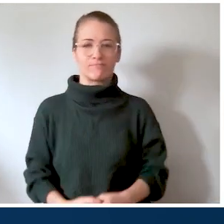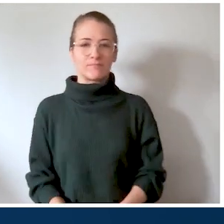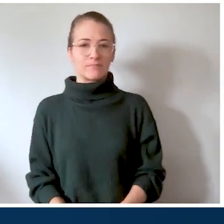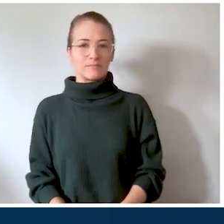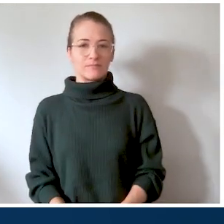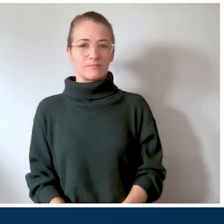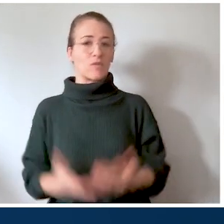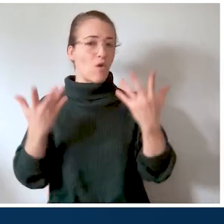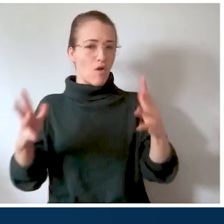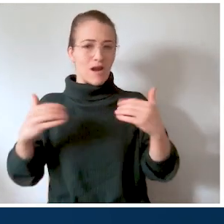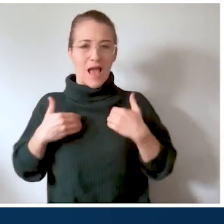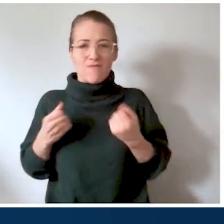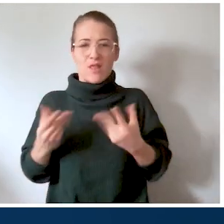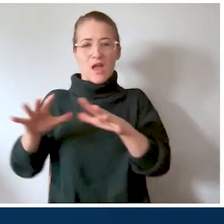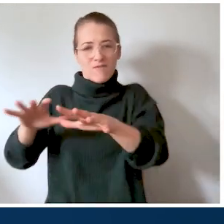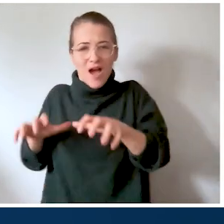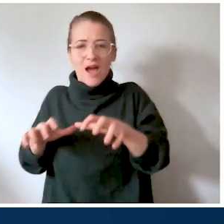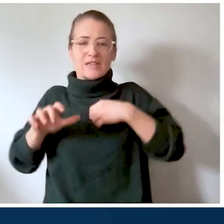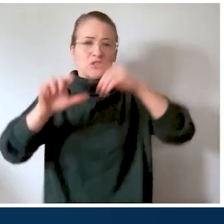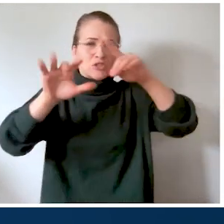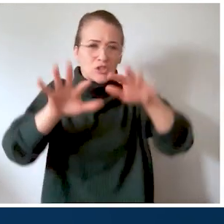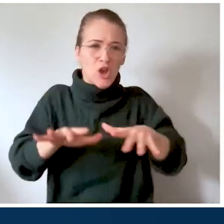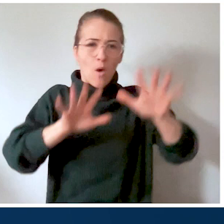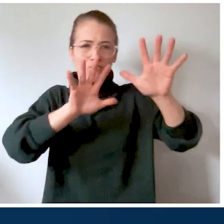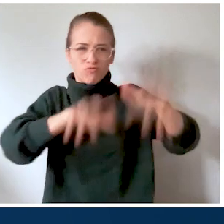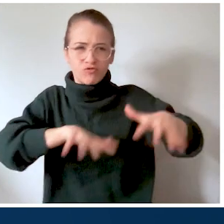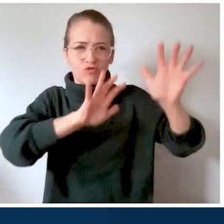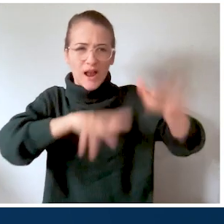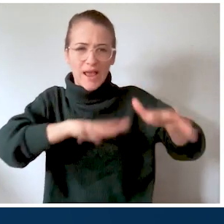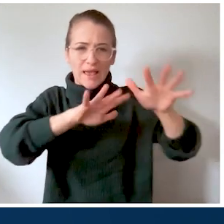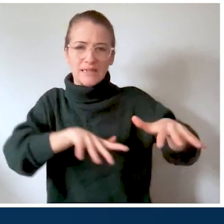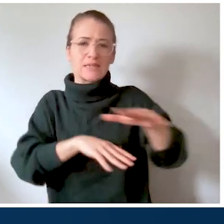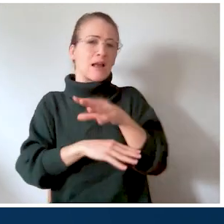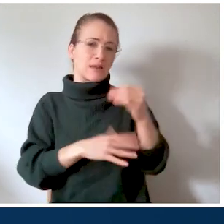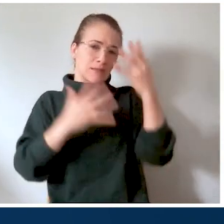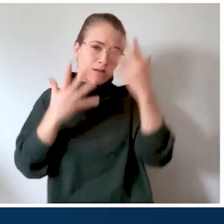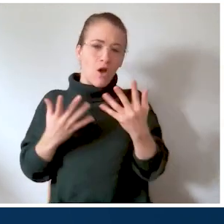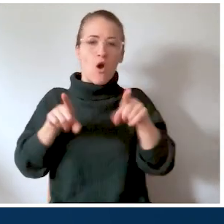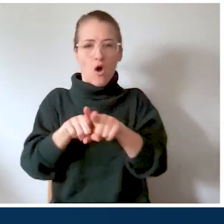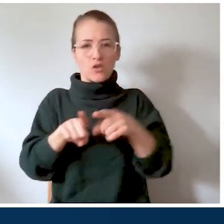We've had a lot of ice, a lot of snow, a lot of rain, and unfortunately, we've also had